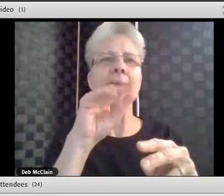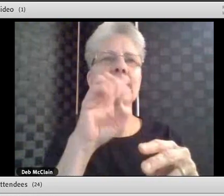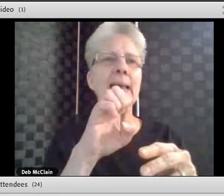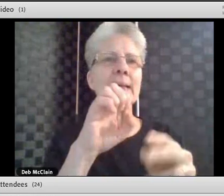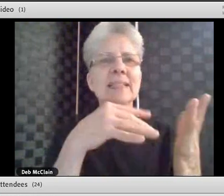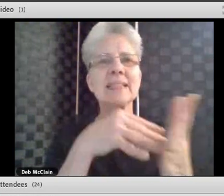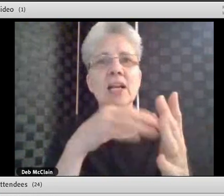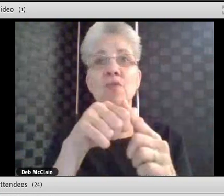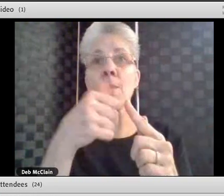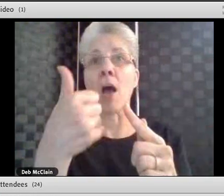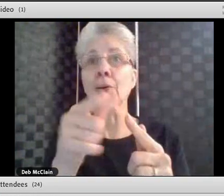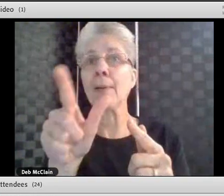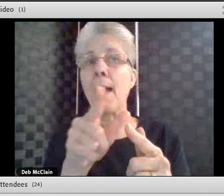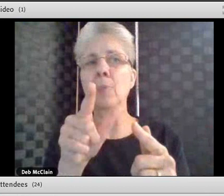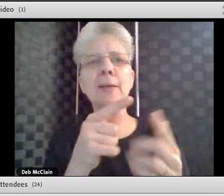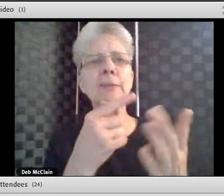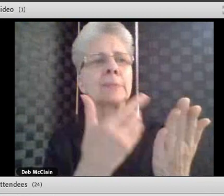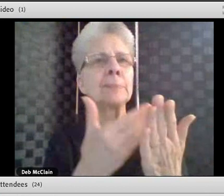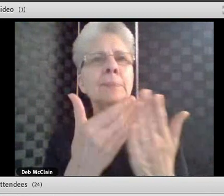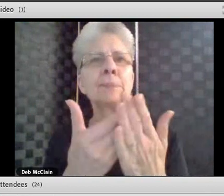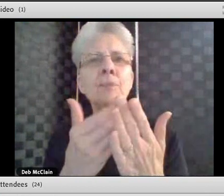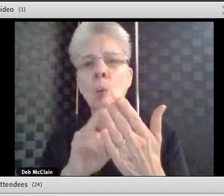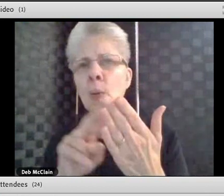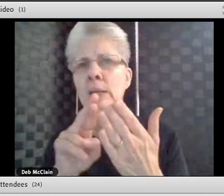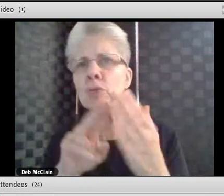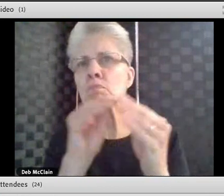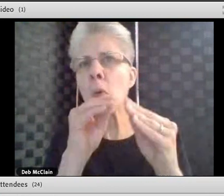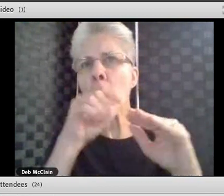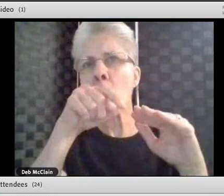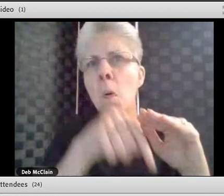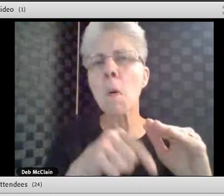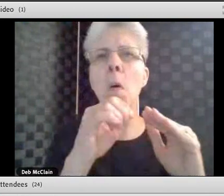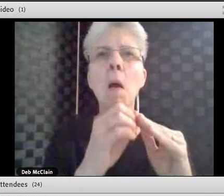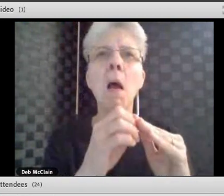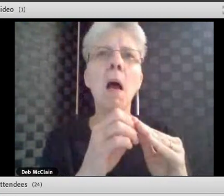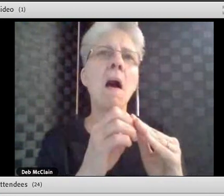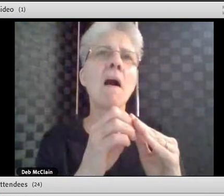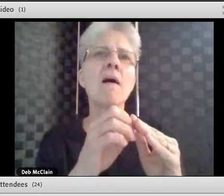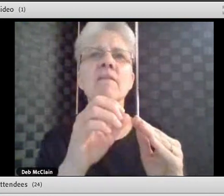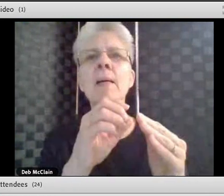We looked at case studies from other libraries. We also researched into the subject of additive